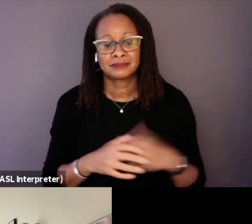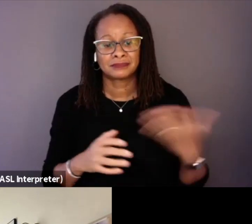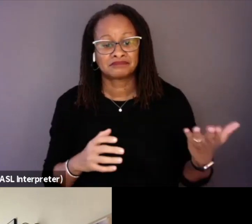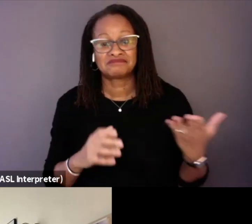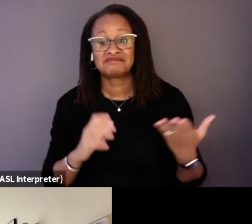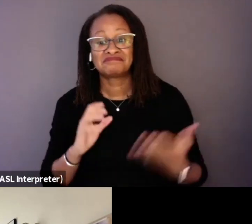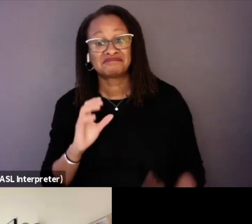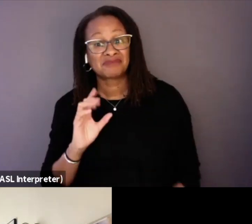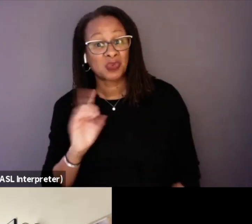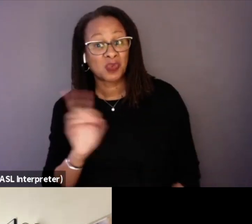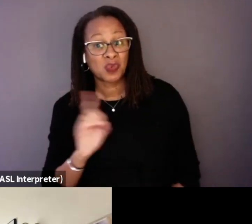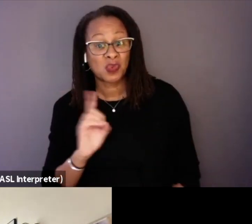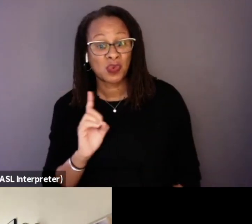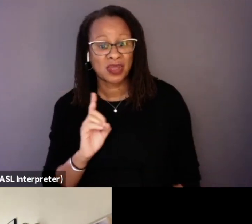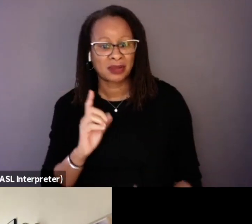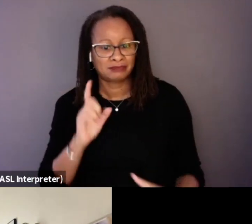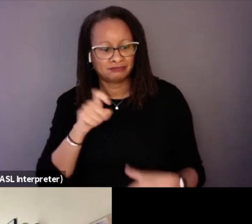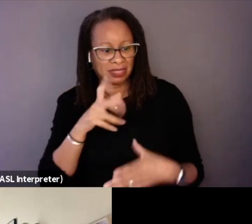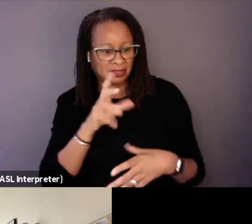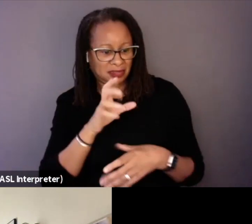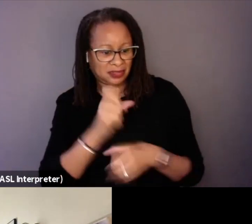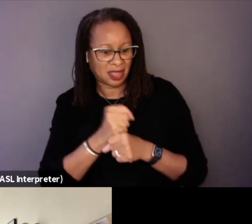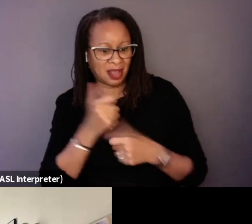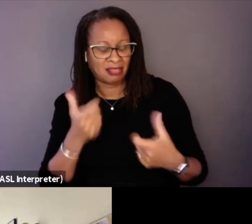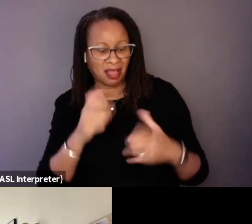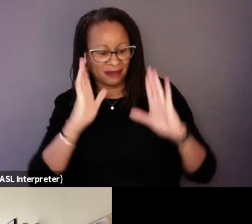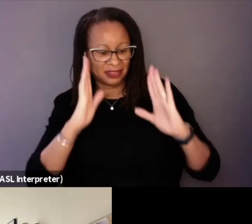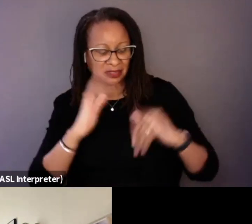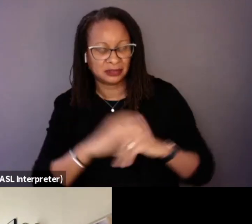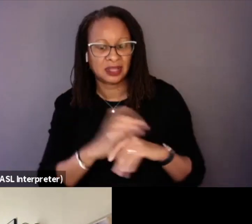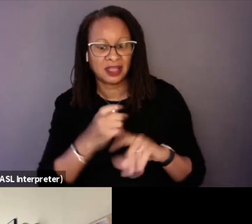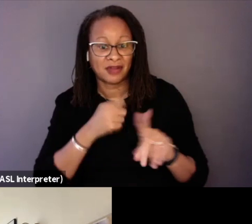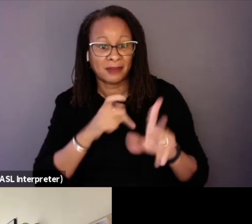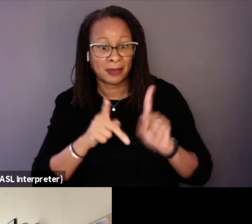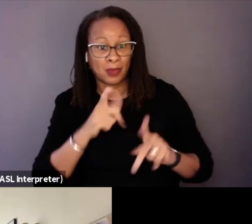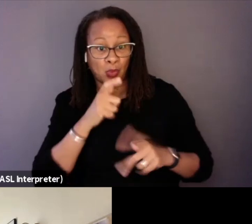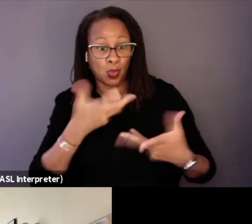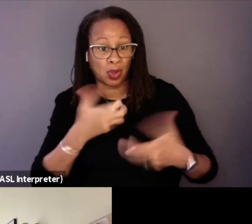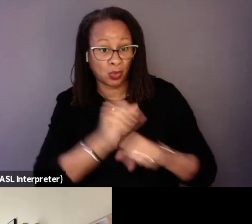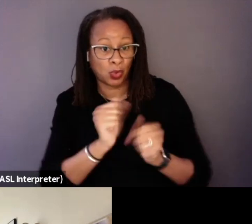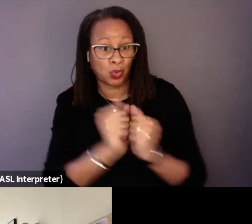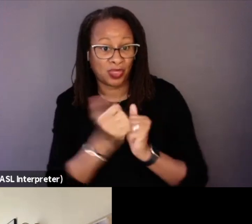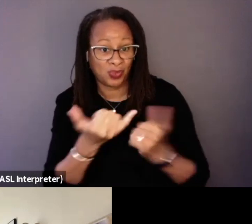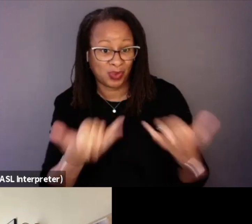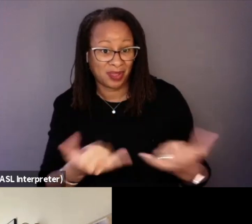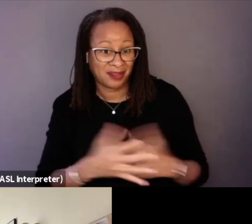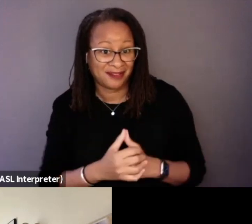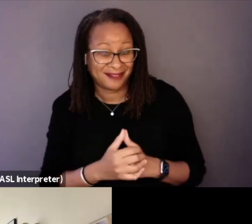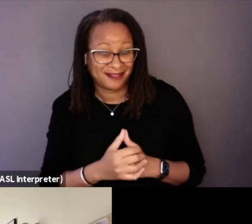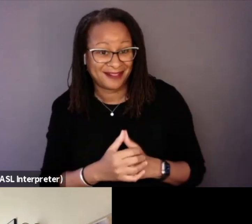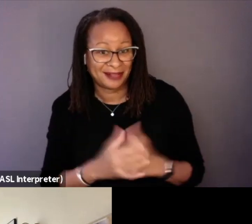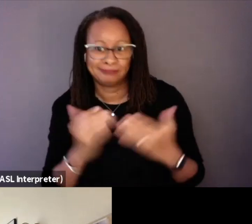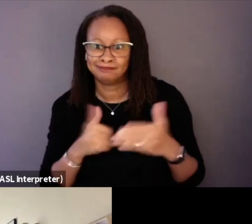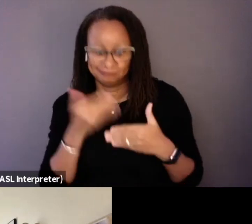You must be getting a lot of attention from people who wanna work with you now. So what's coming up next.